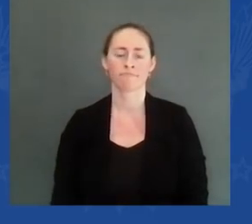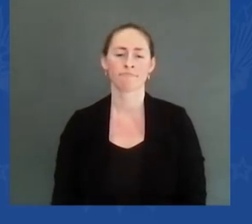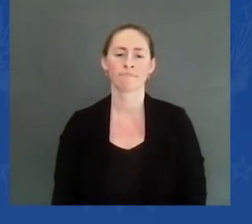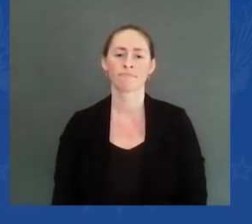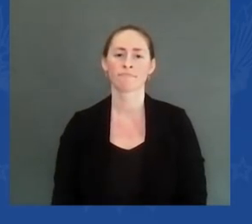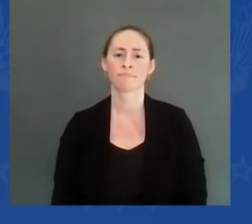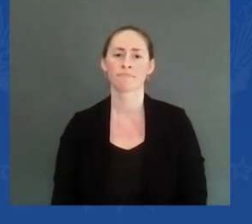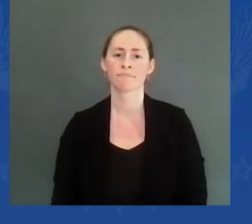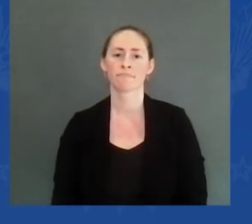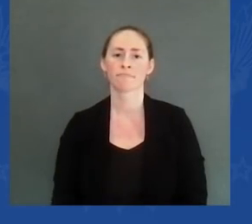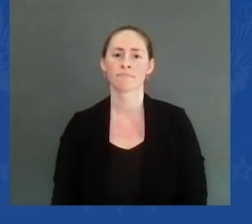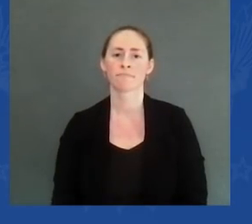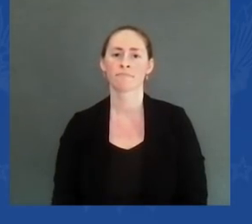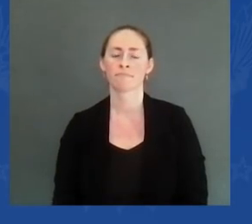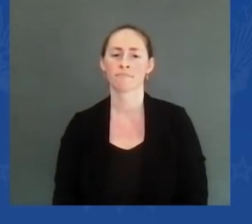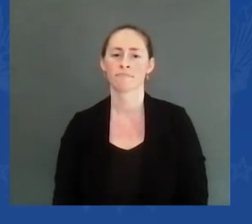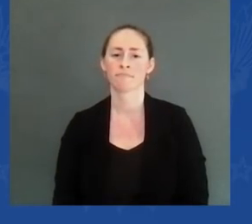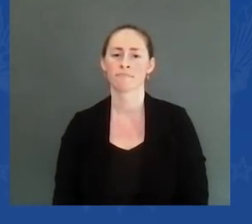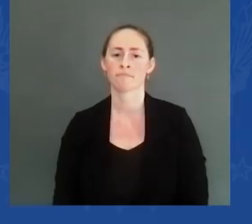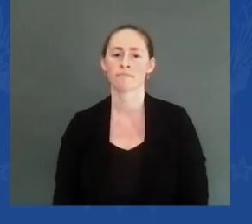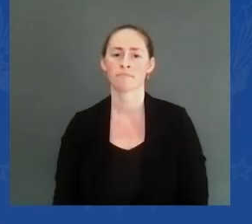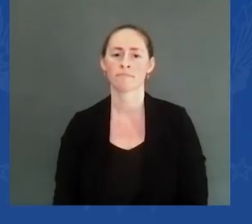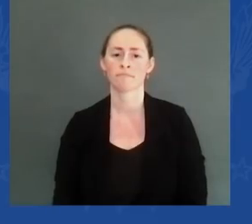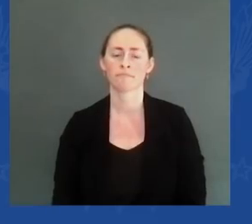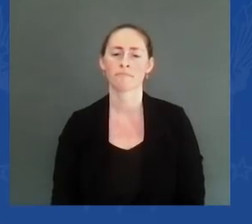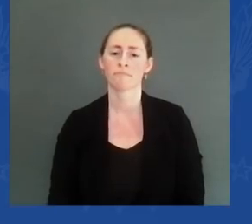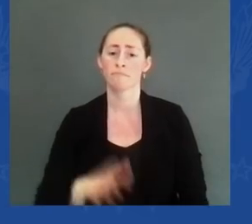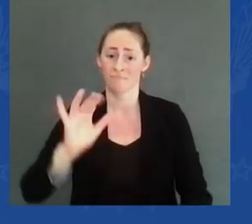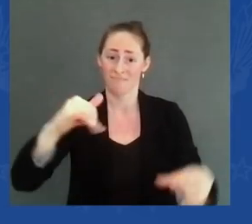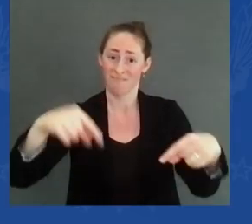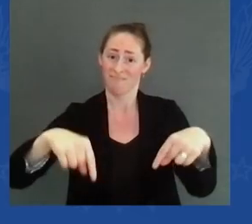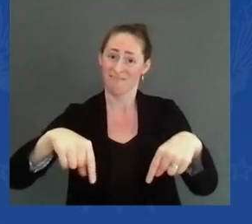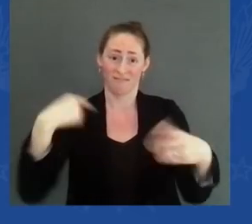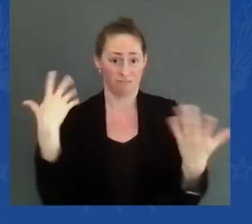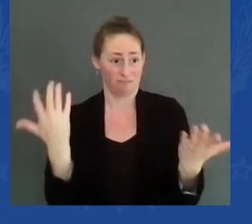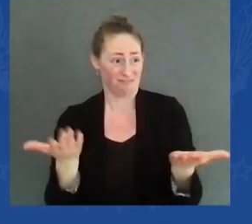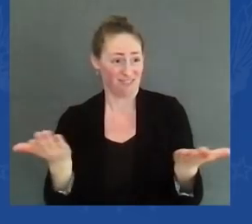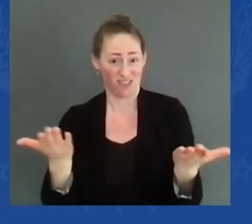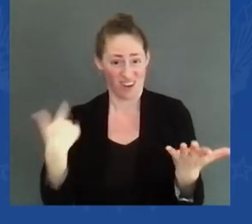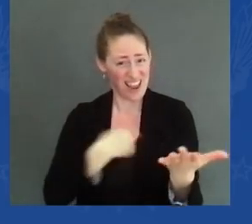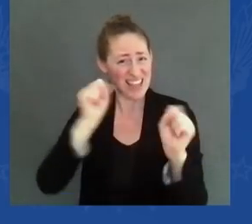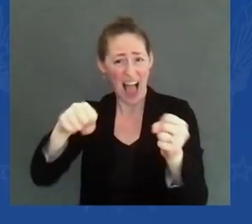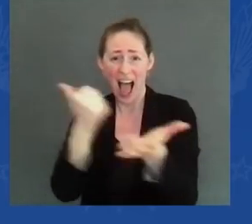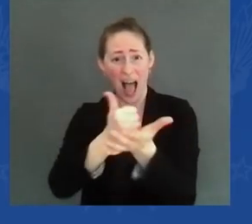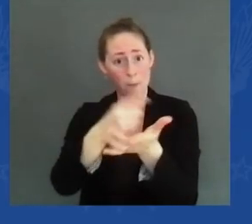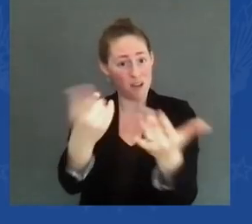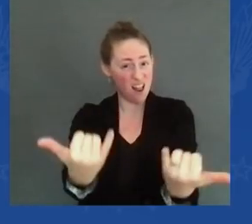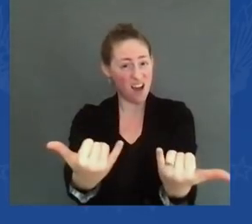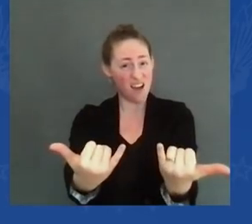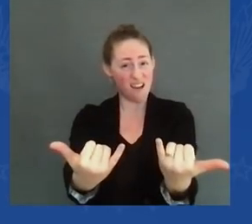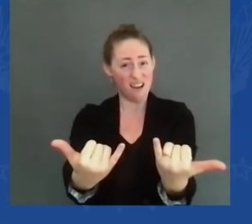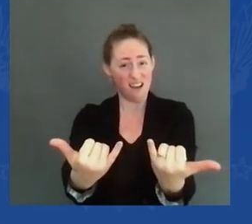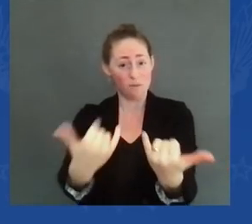We can get you help now. We can get you help now. And I know these disasters aren't going to stop;